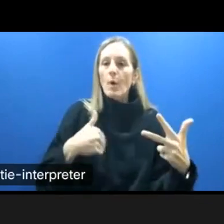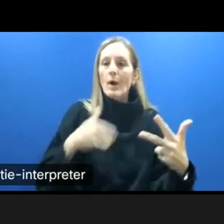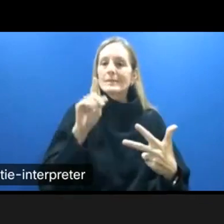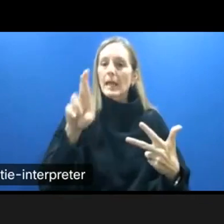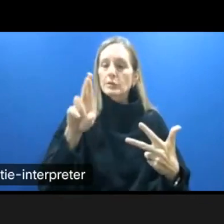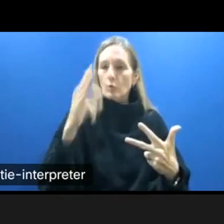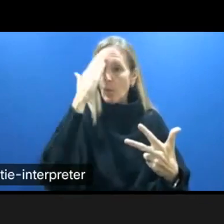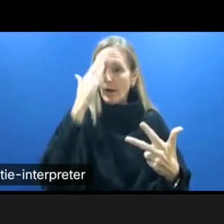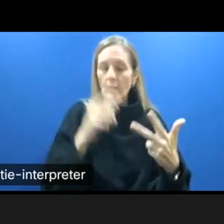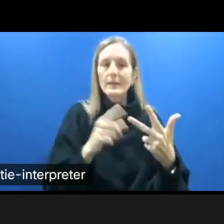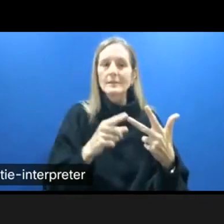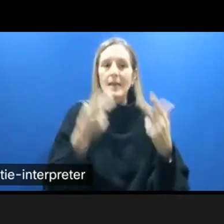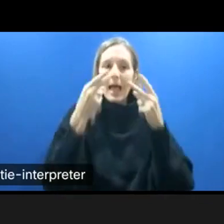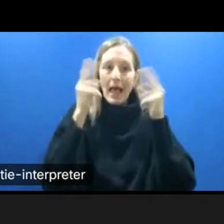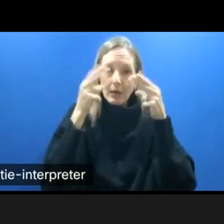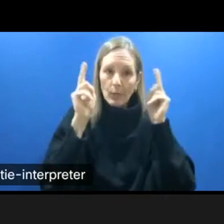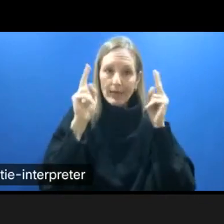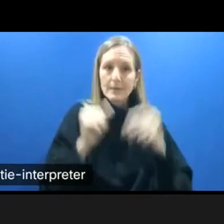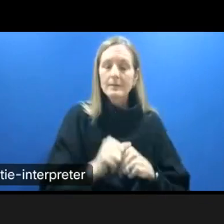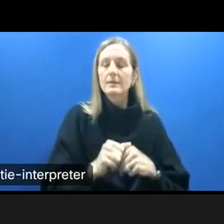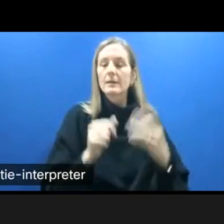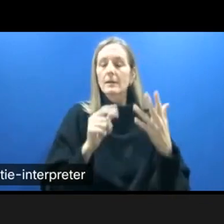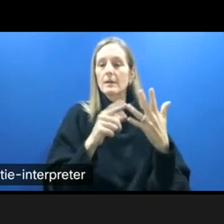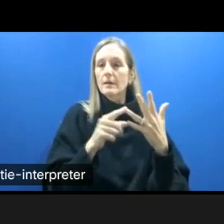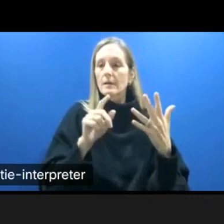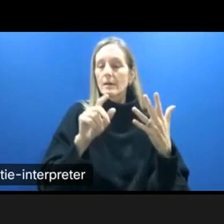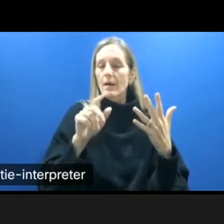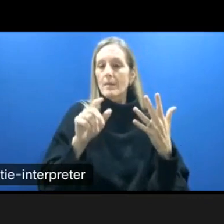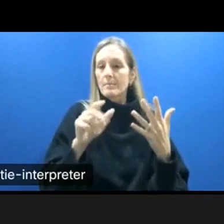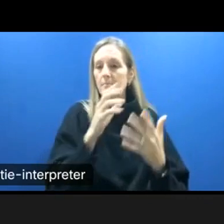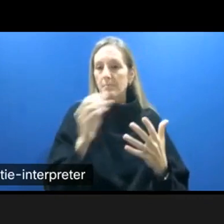Where is the event holiday? Totally different way for Pediatrics.